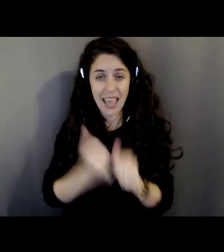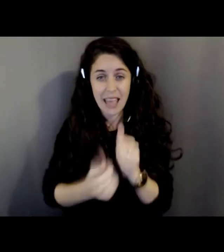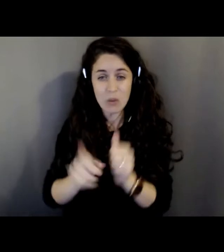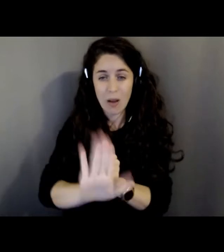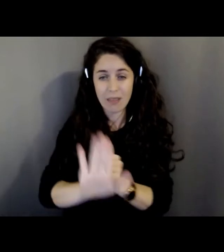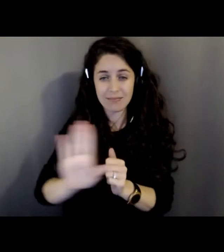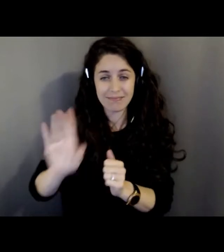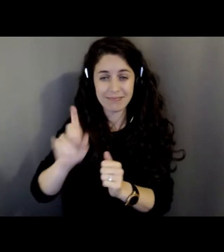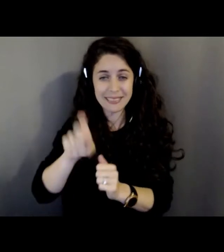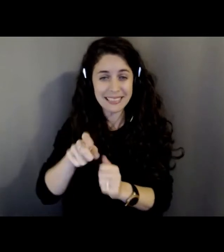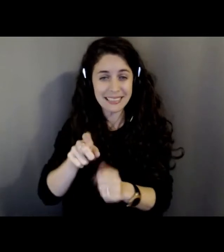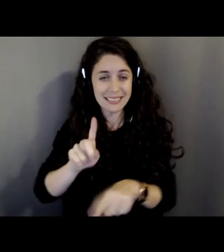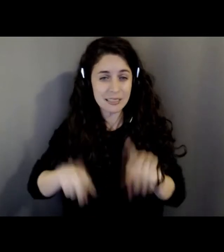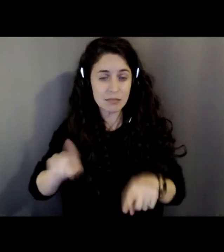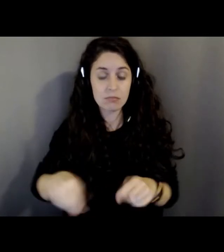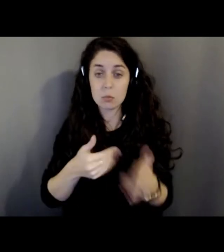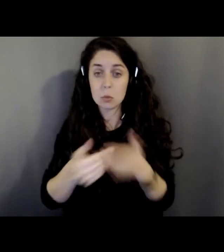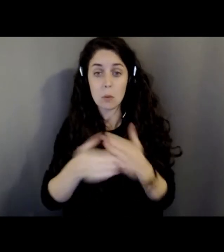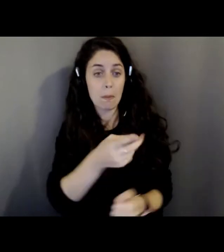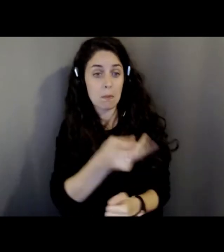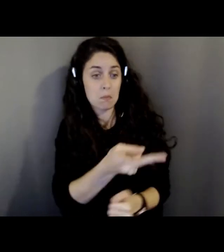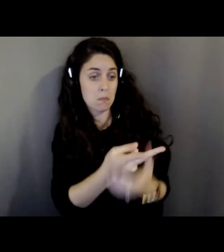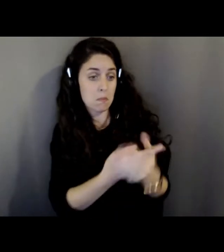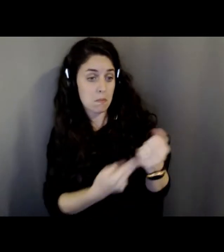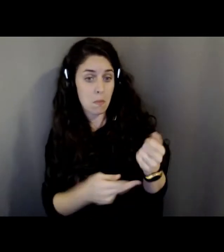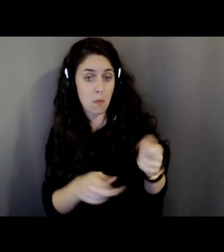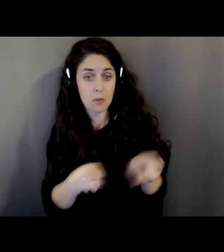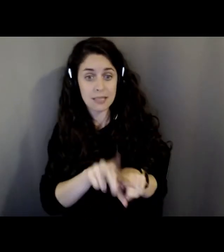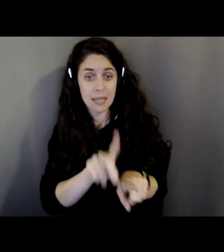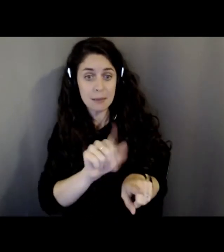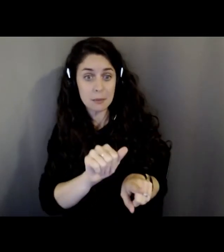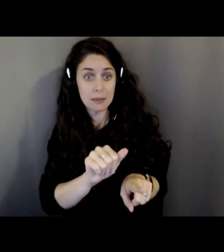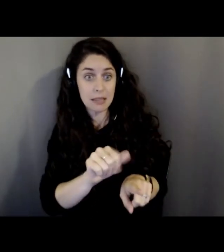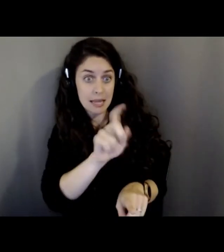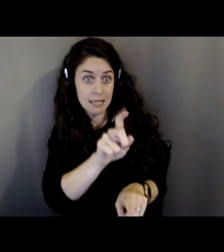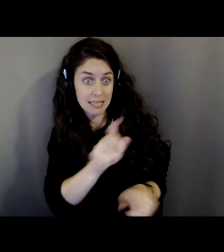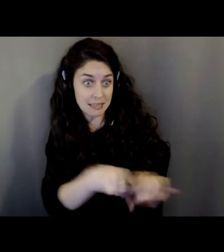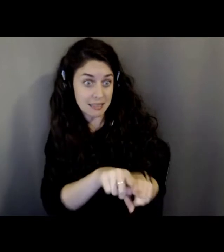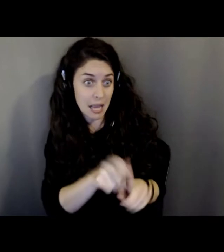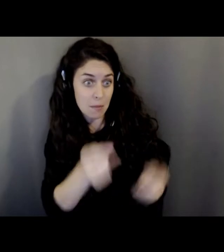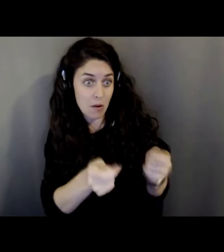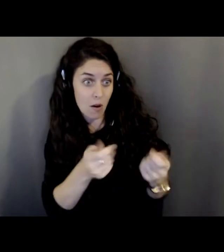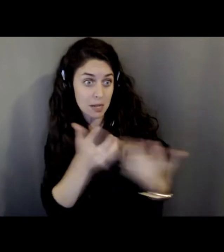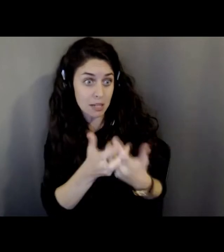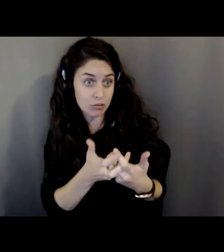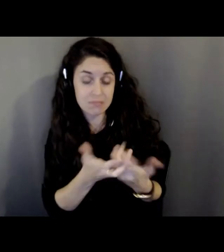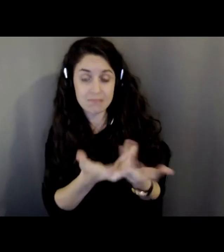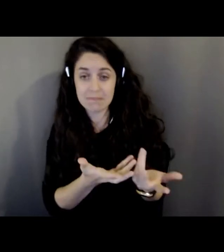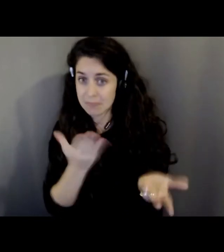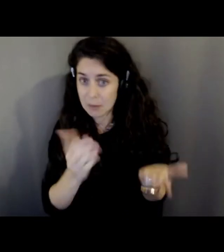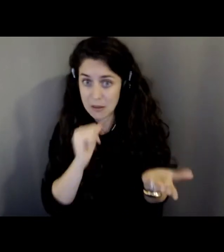that have the same disability, their needs may be different during their prep workshop.